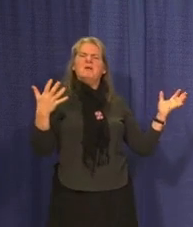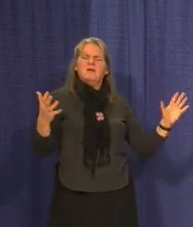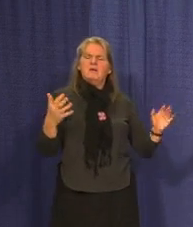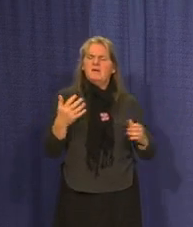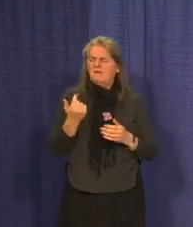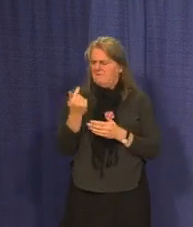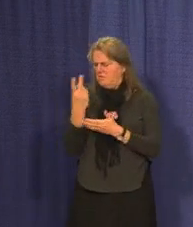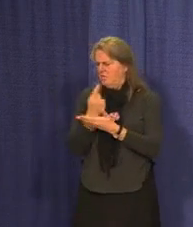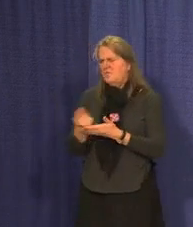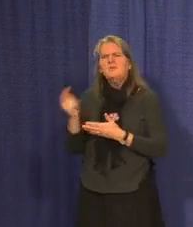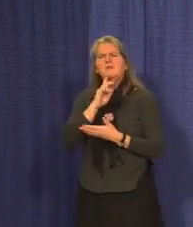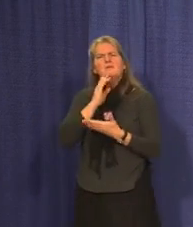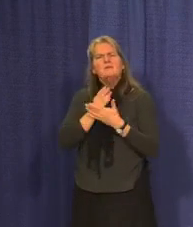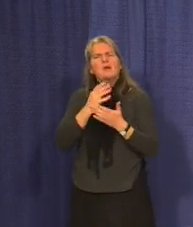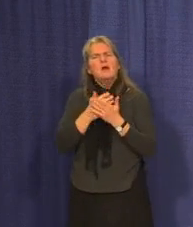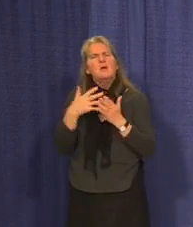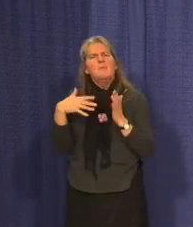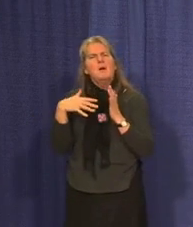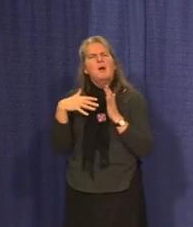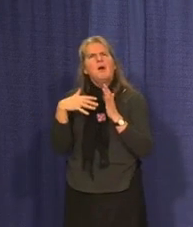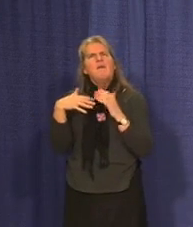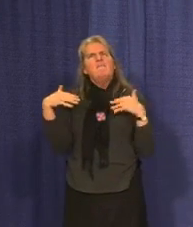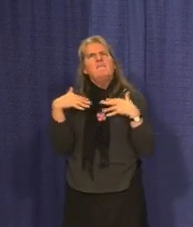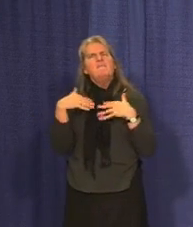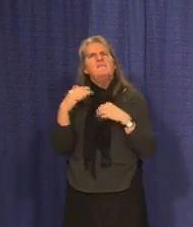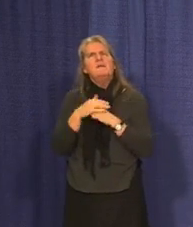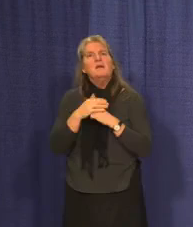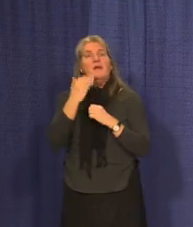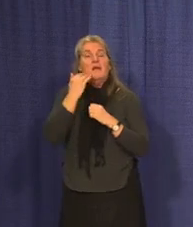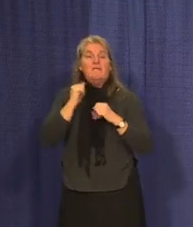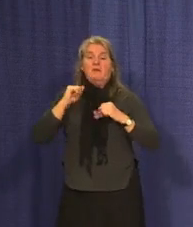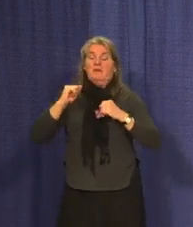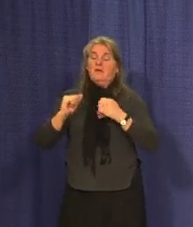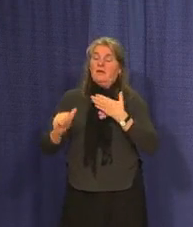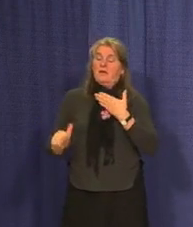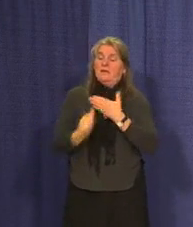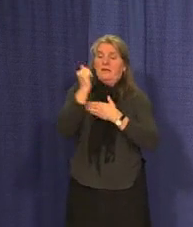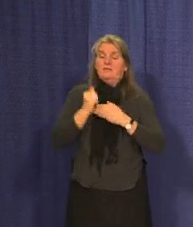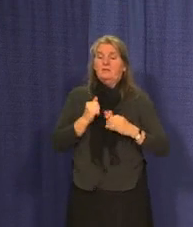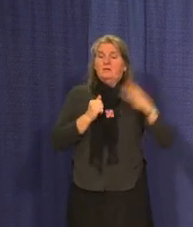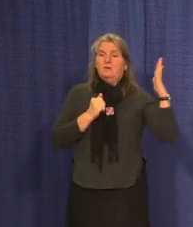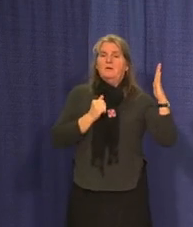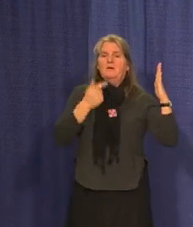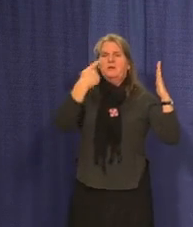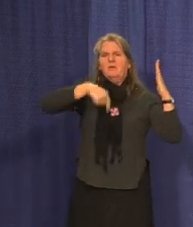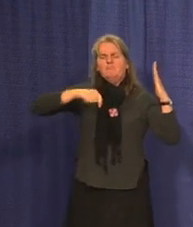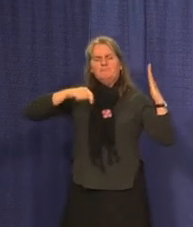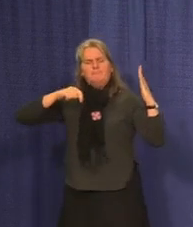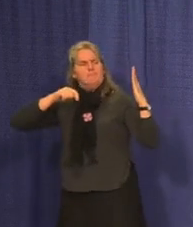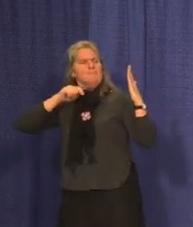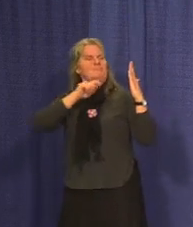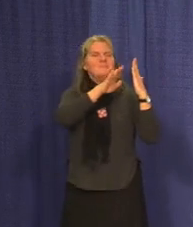Many weeks ago, I talked about fear and brought up that Arabian proverb. When danger approaches, seeing